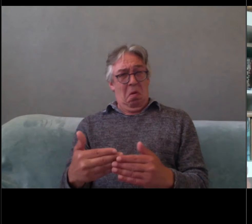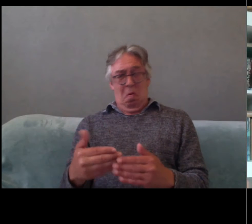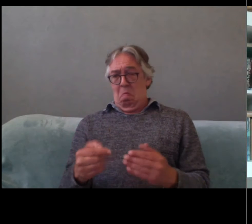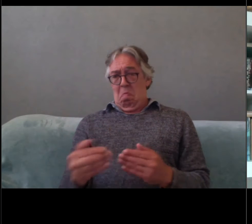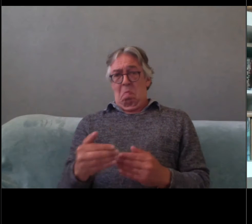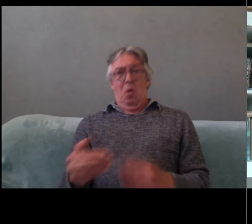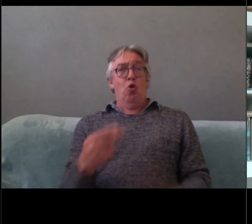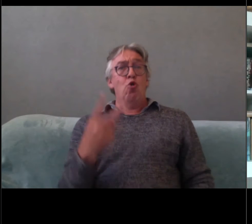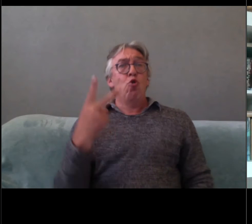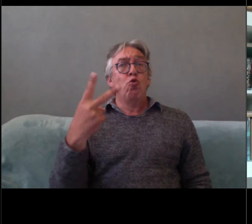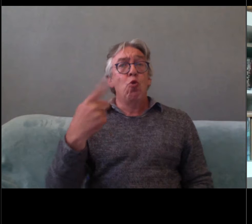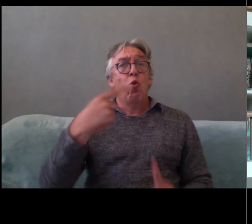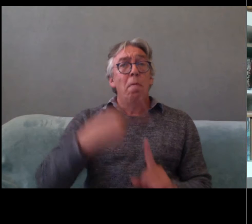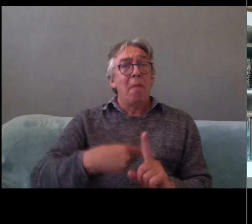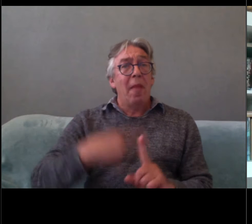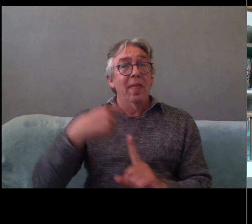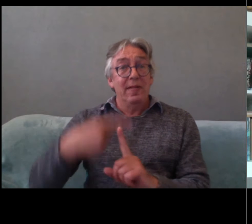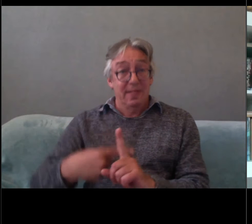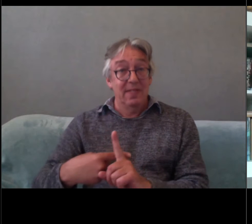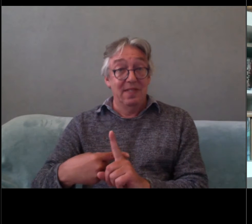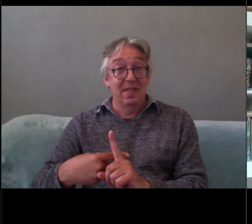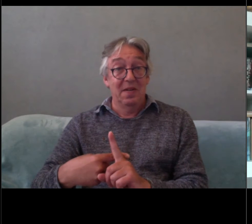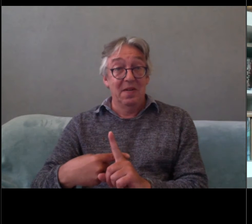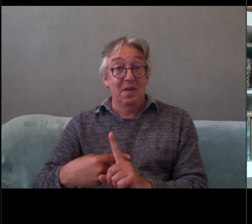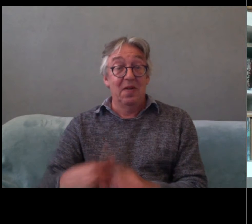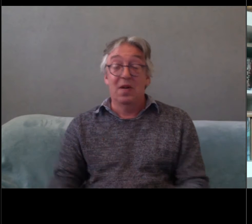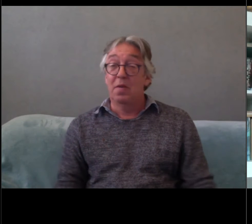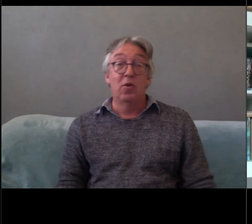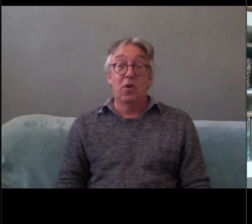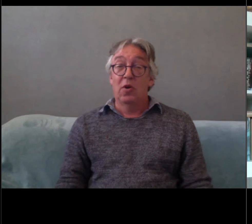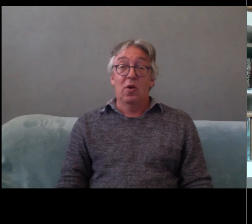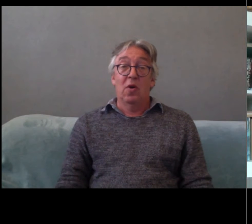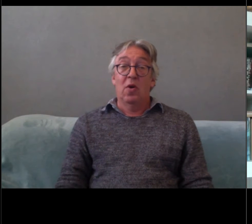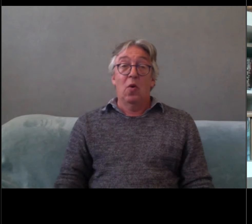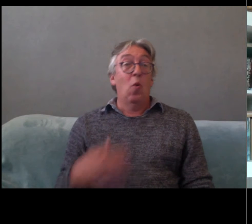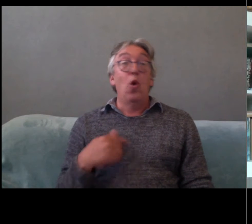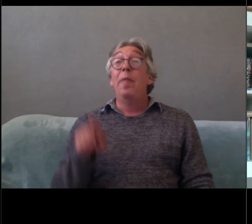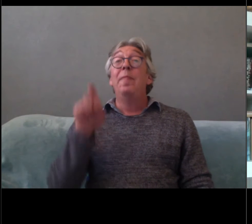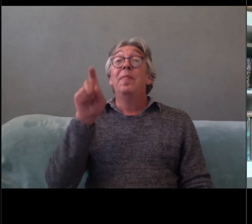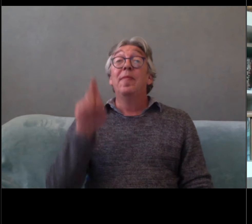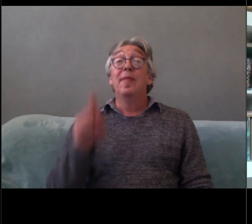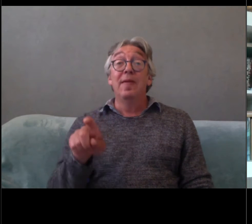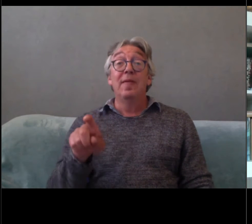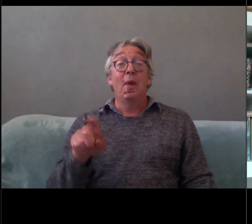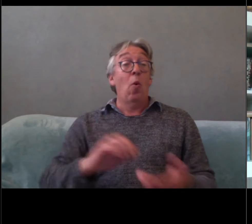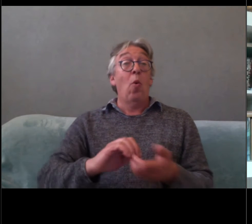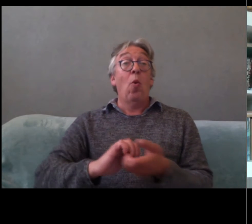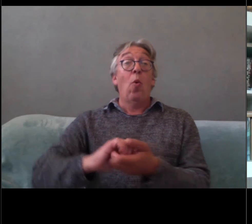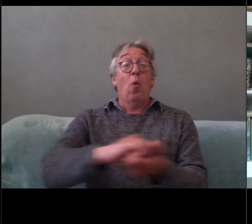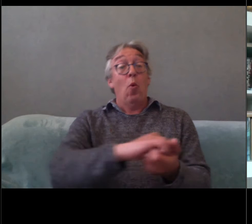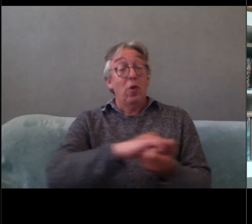but still we're talking that the support is needed to the organisations for using the European funds